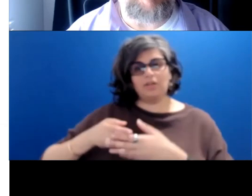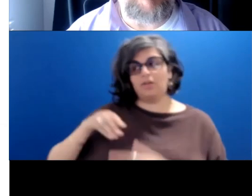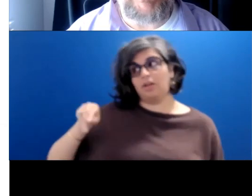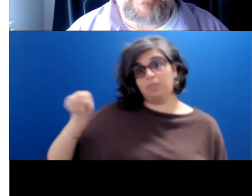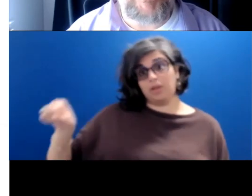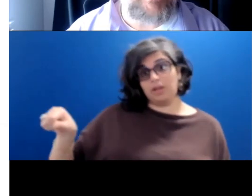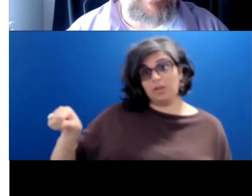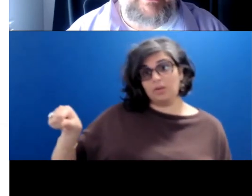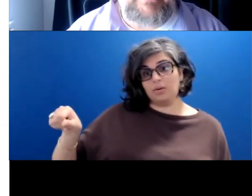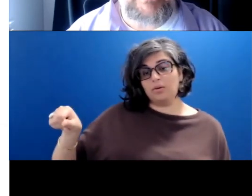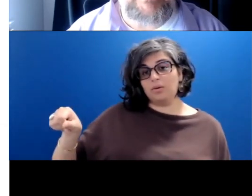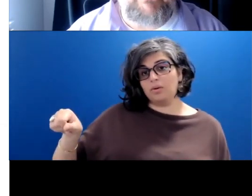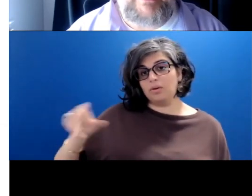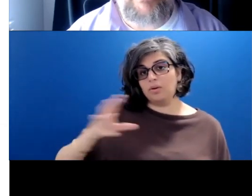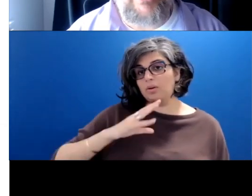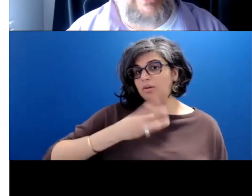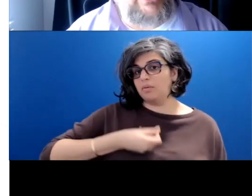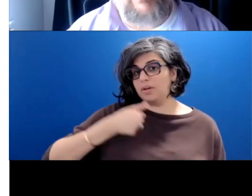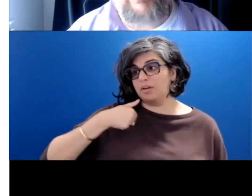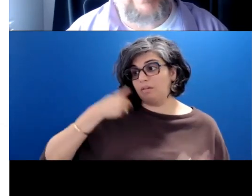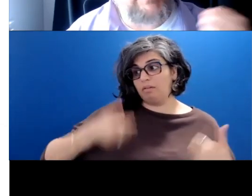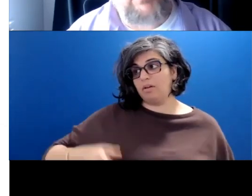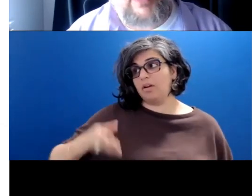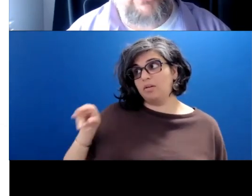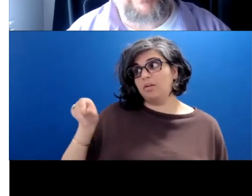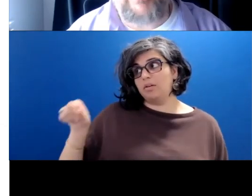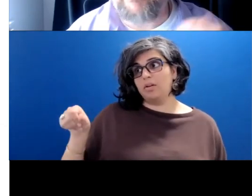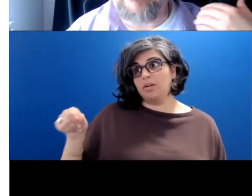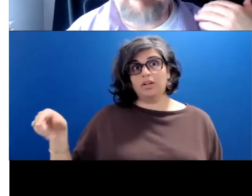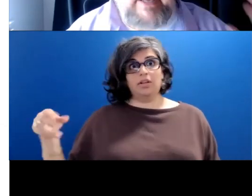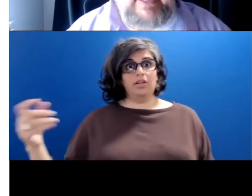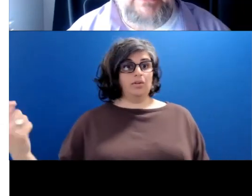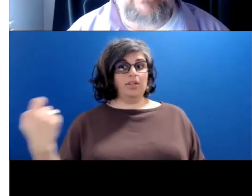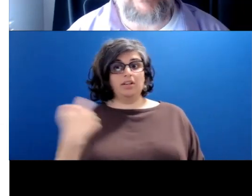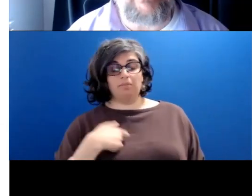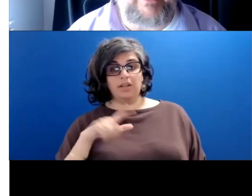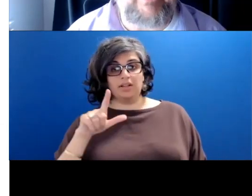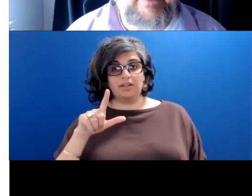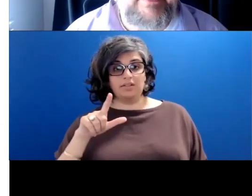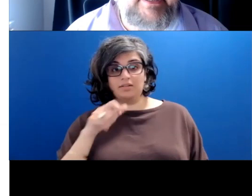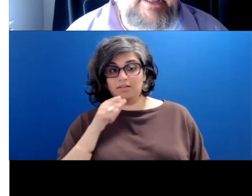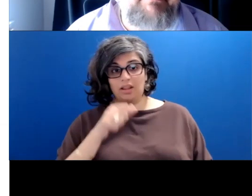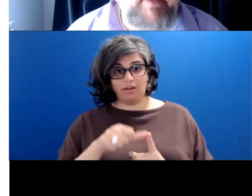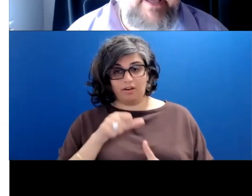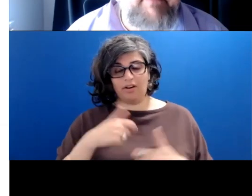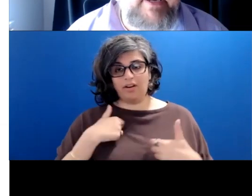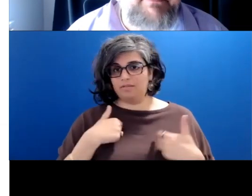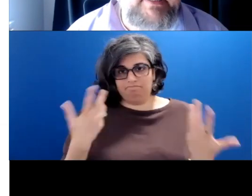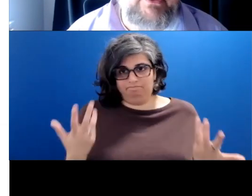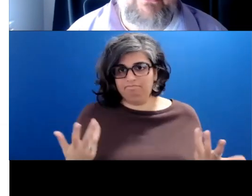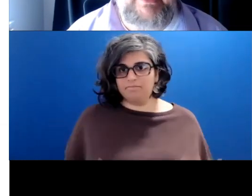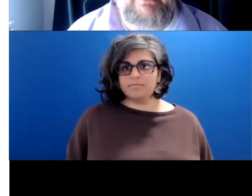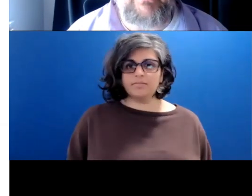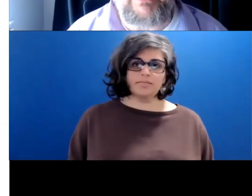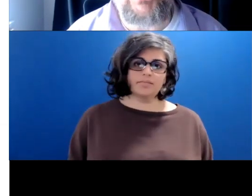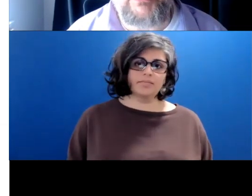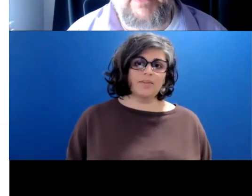as a trans person, "I'm paying this provider and you're gonna supply me with a letter." And that's what we're doing. It might be creating a relationship